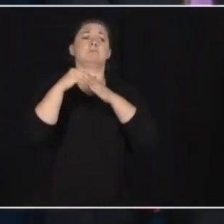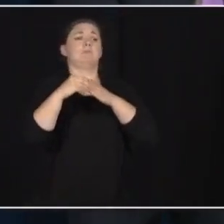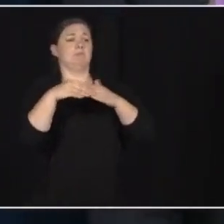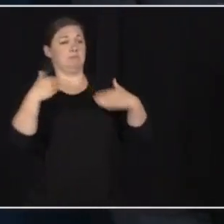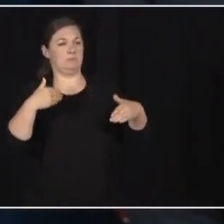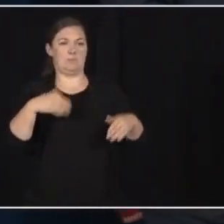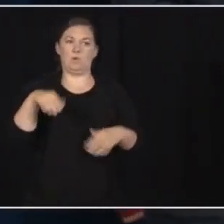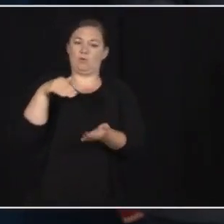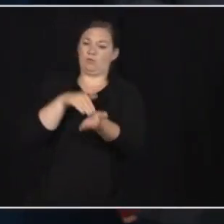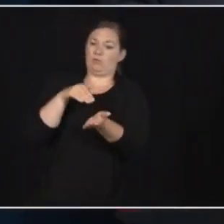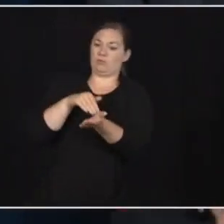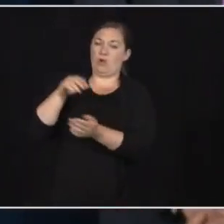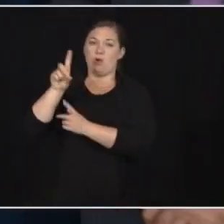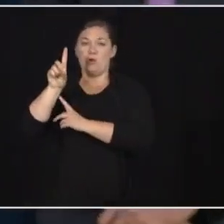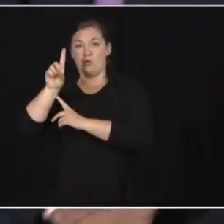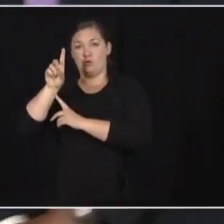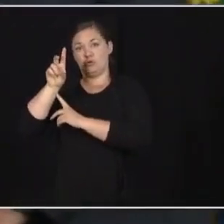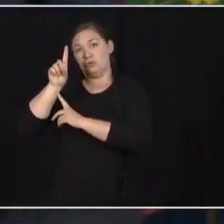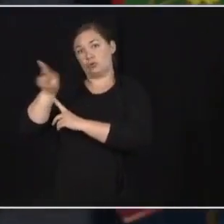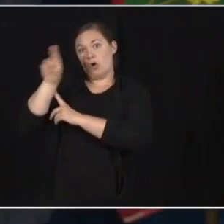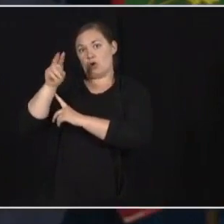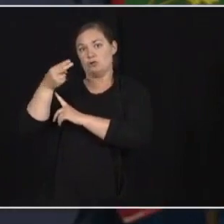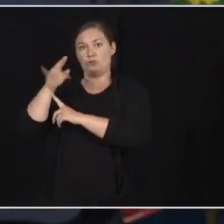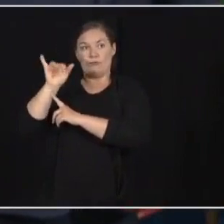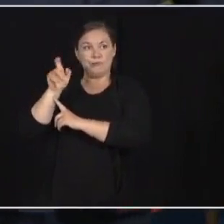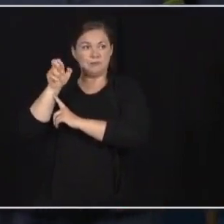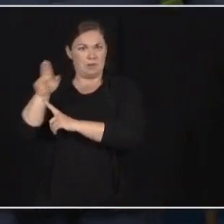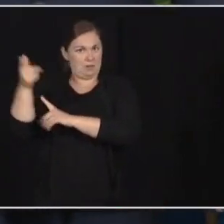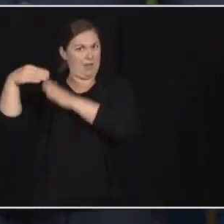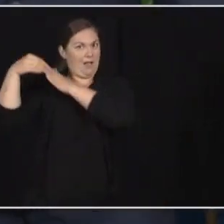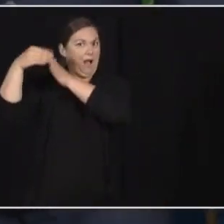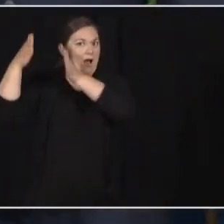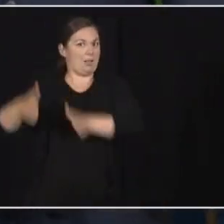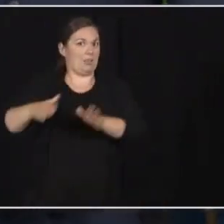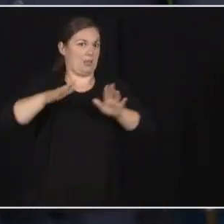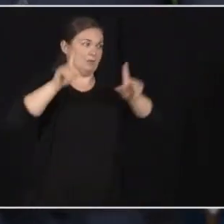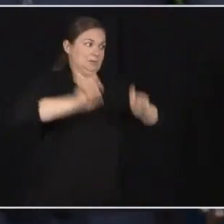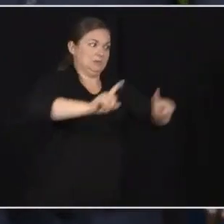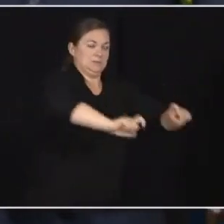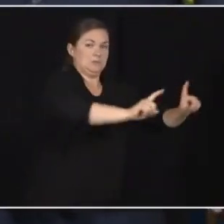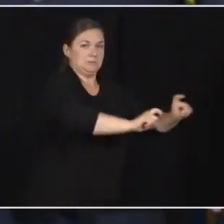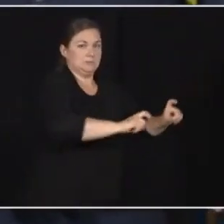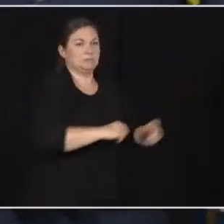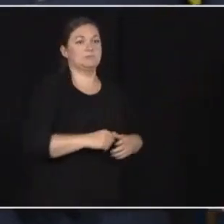and we will get through it. The real champion is the doctor. He's driving testing and doing a great job.